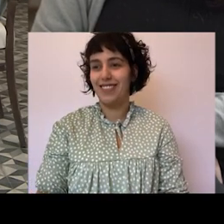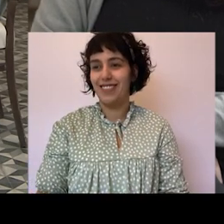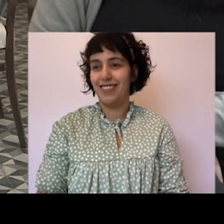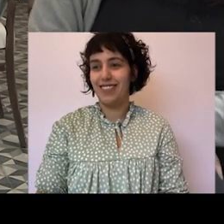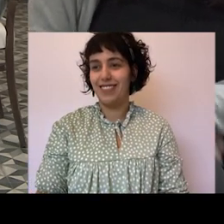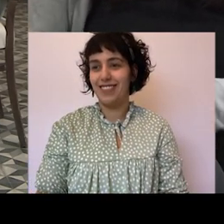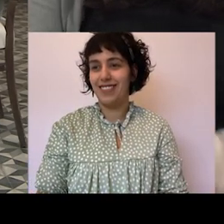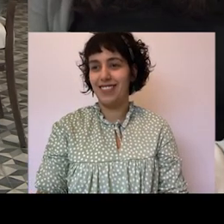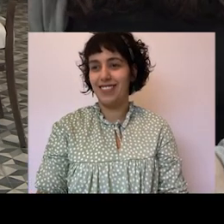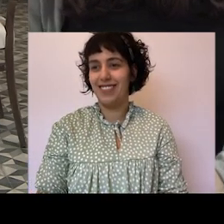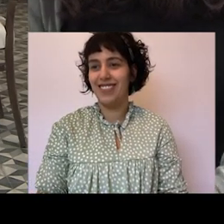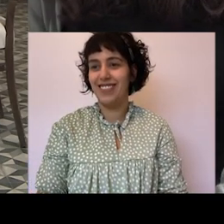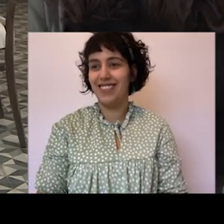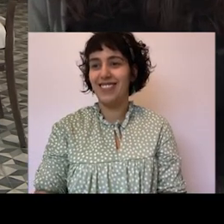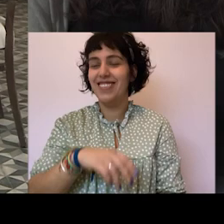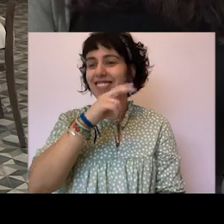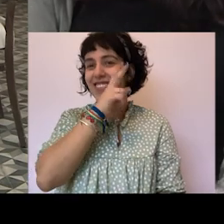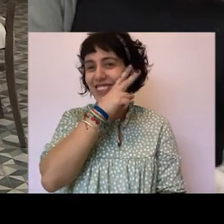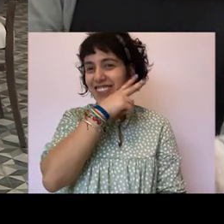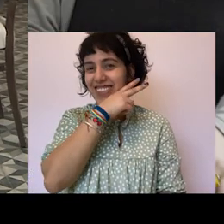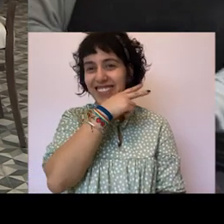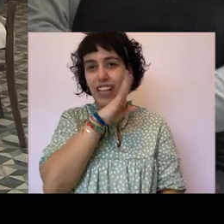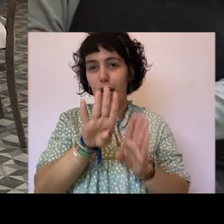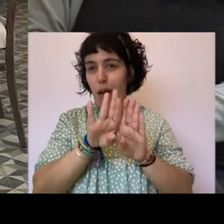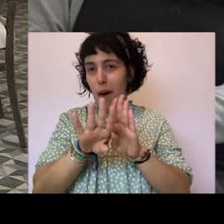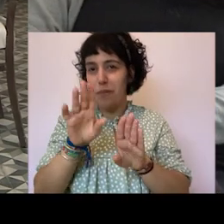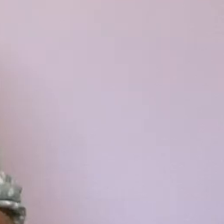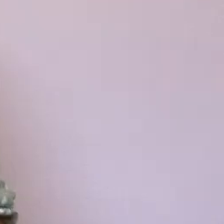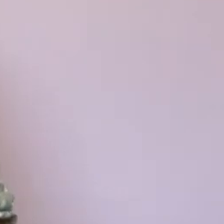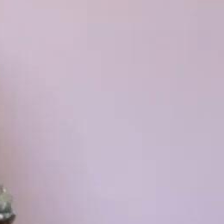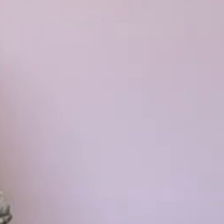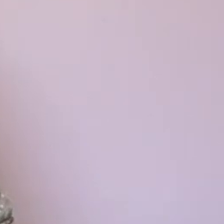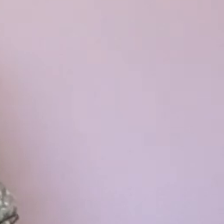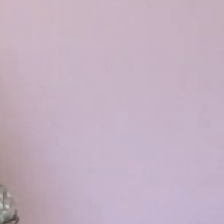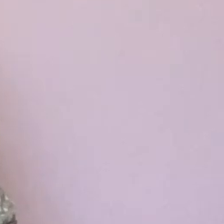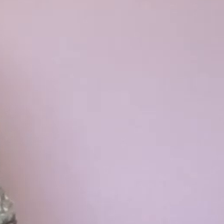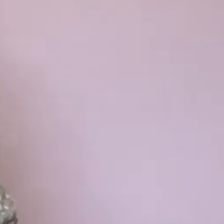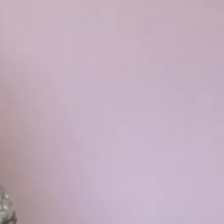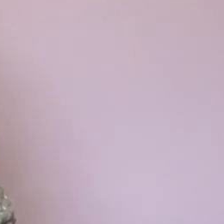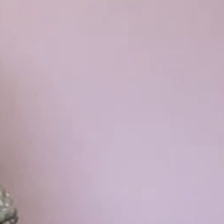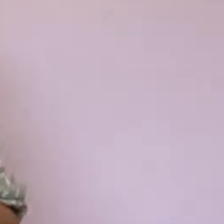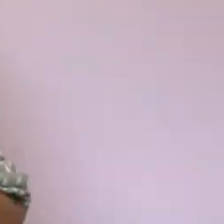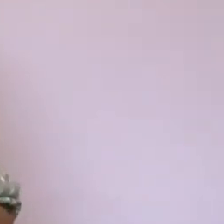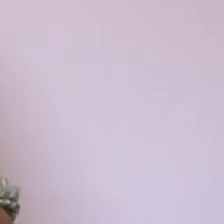Nobody at the door, what happened? Are you afraid of someone? Let's do something right now! Let's have a look or something